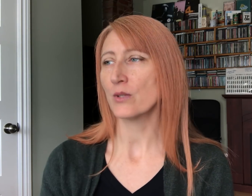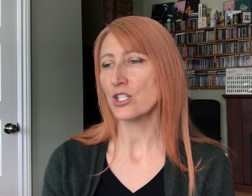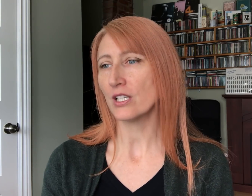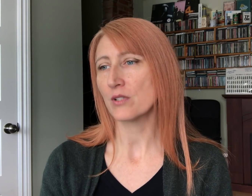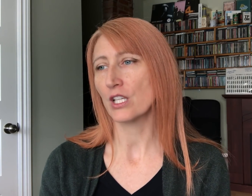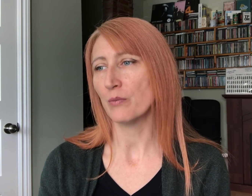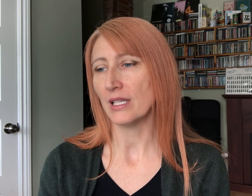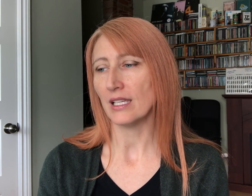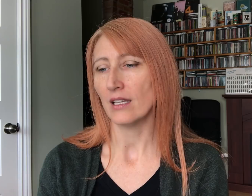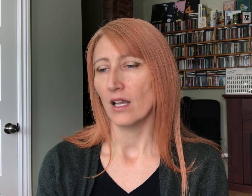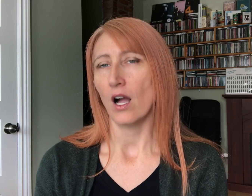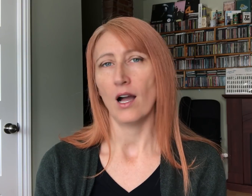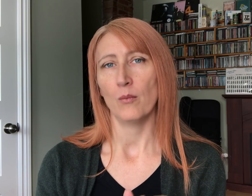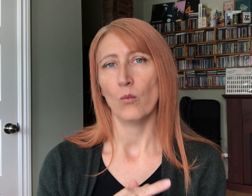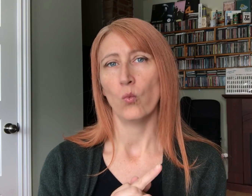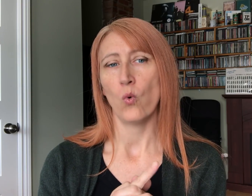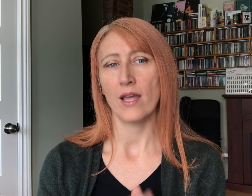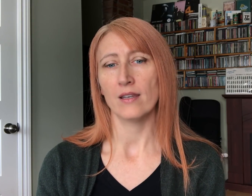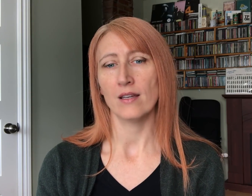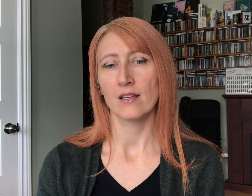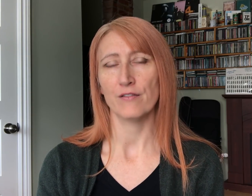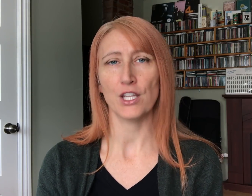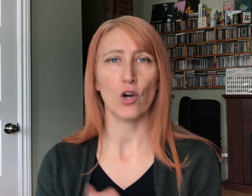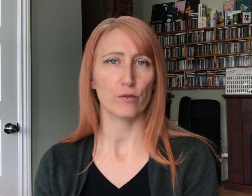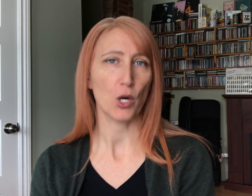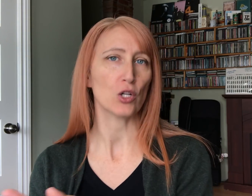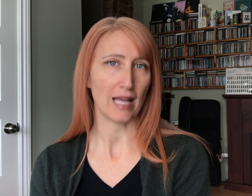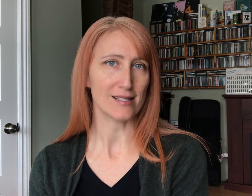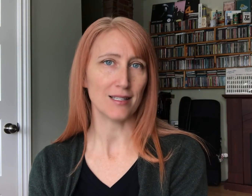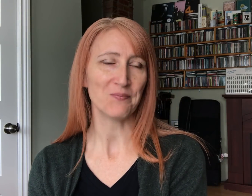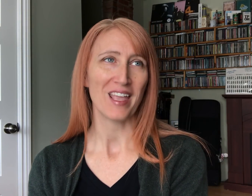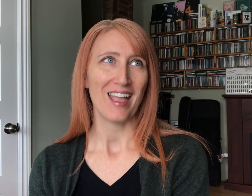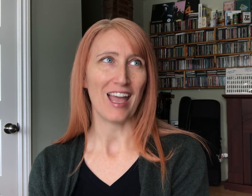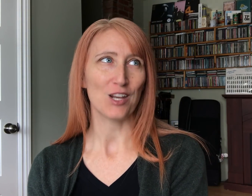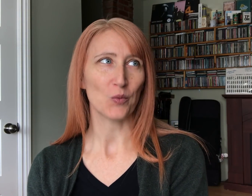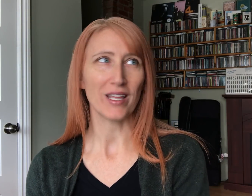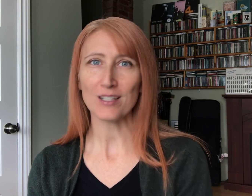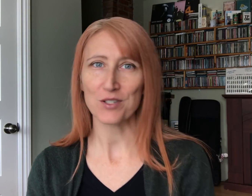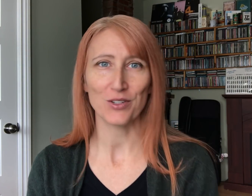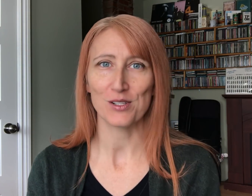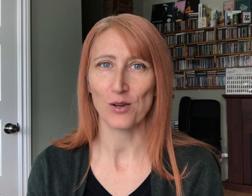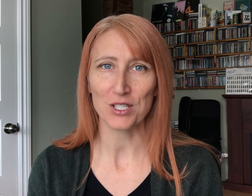Now, originally it was gonna be one video per lesson and we ended up shooting so much